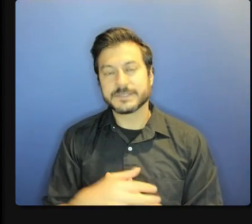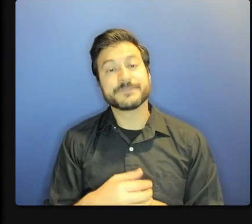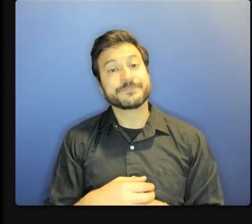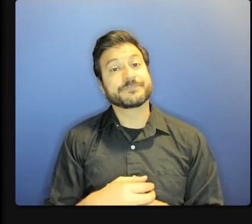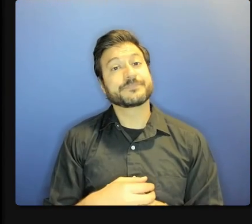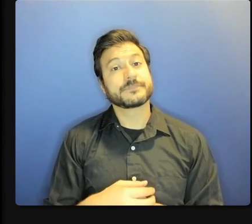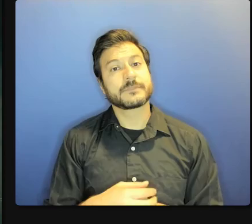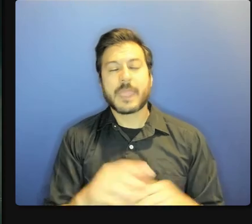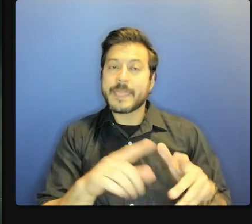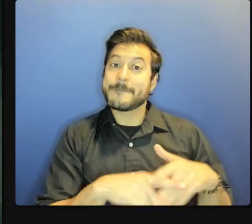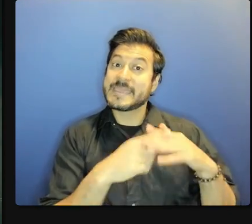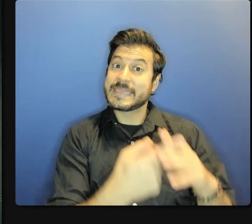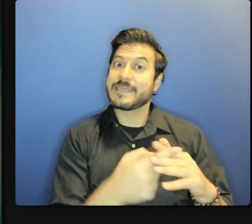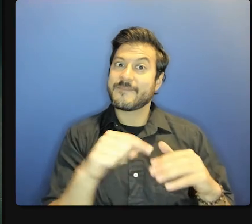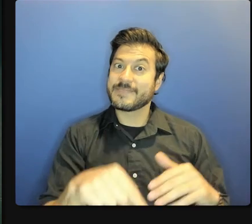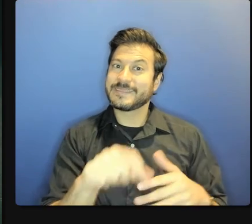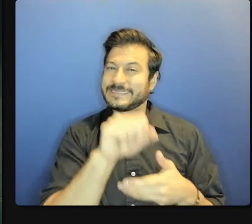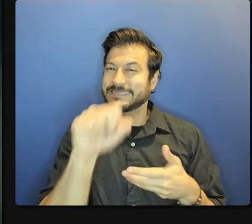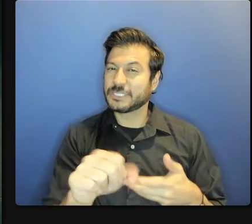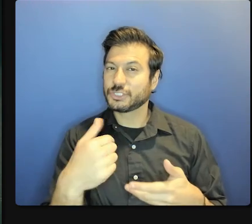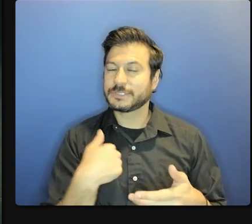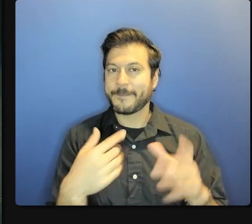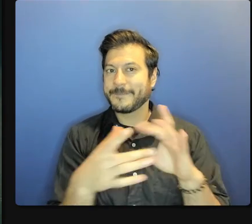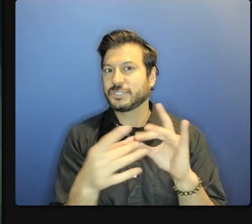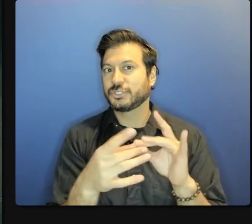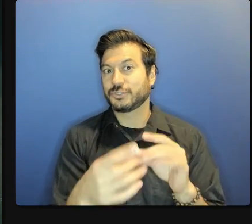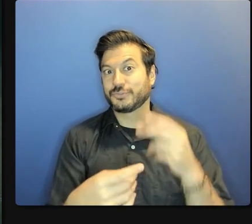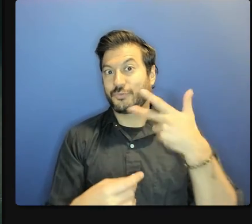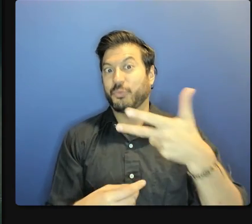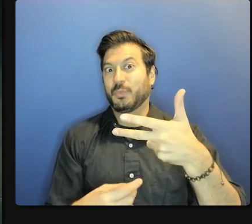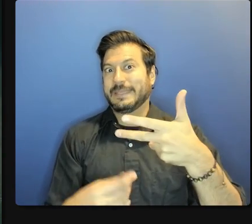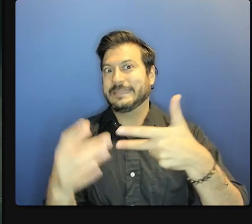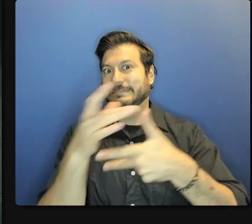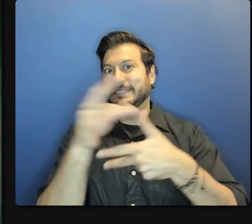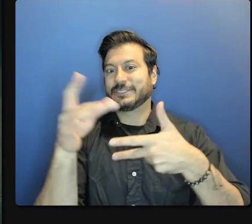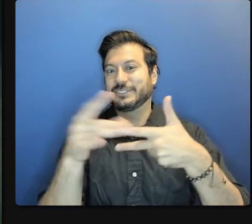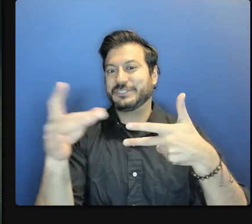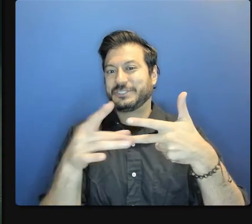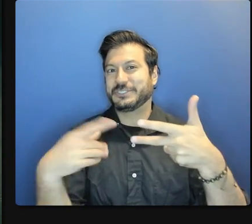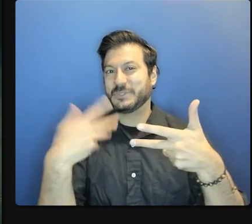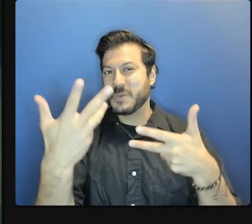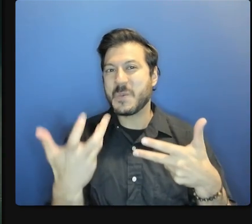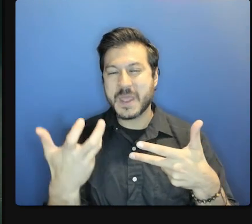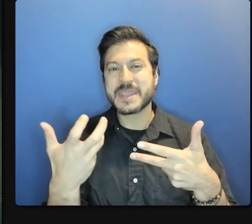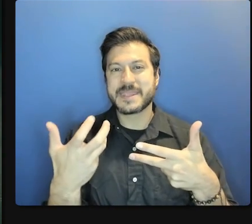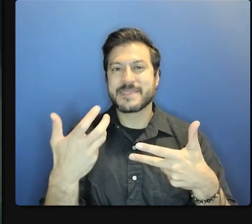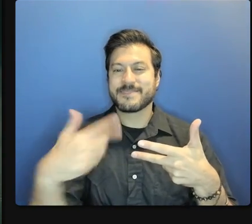At the beginning of this session, I mentioned there were three messages that I wanted